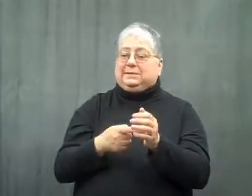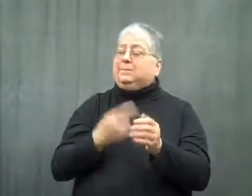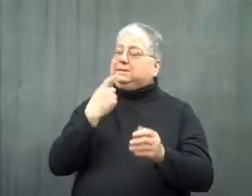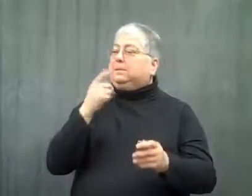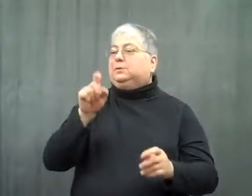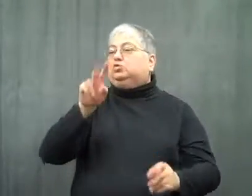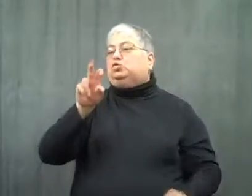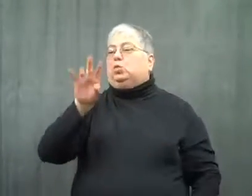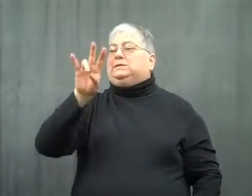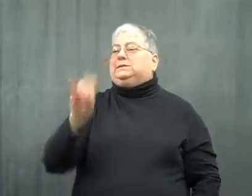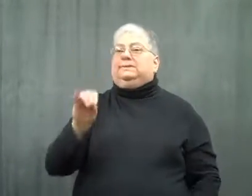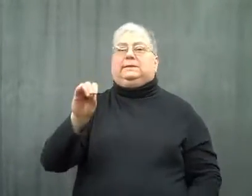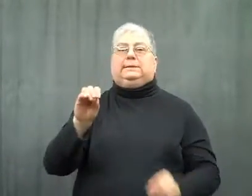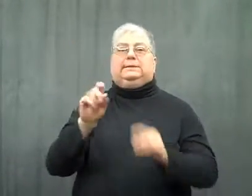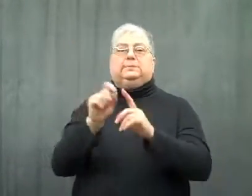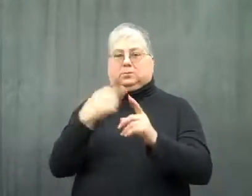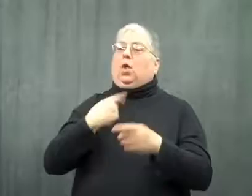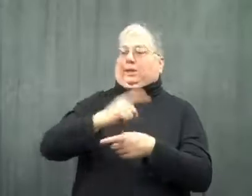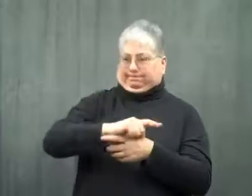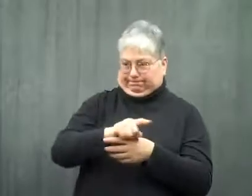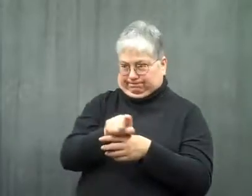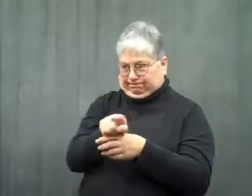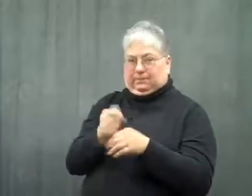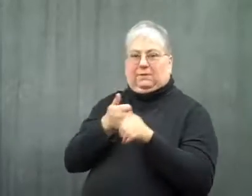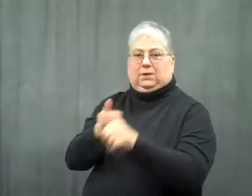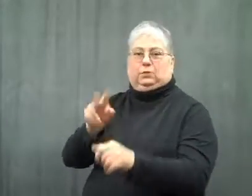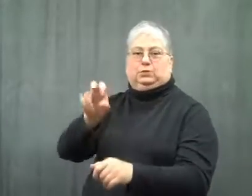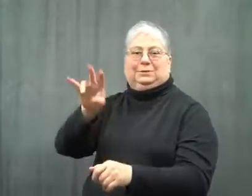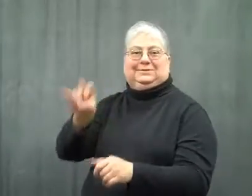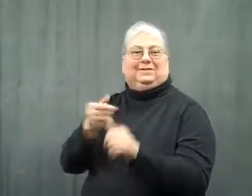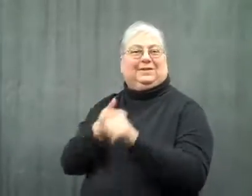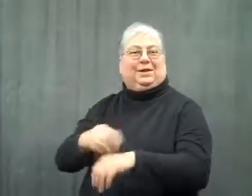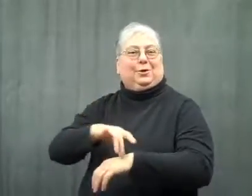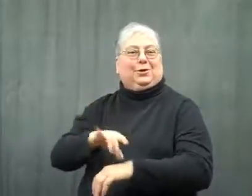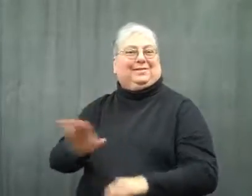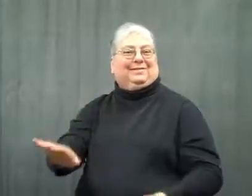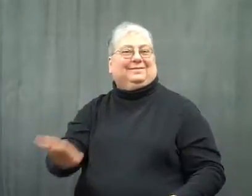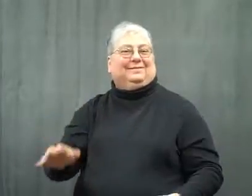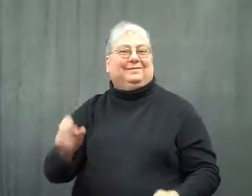They would tell me to follow a 270 degree heading and I'd turn, using the earth's magnetic field.